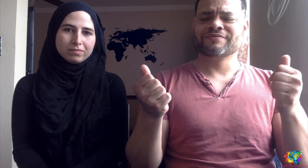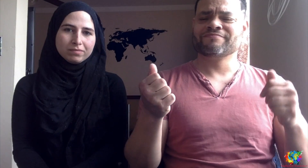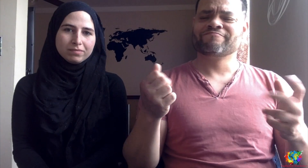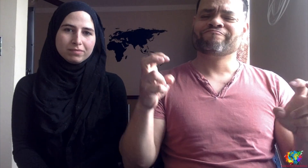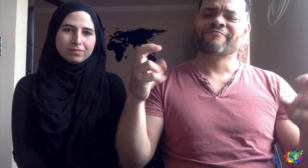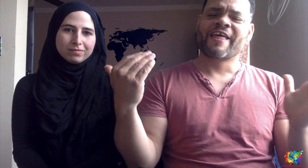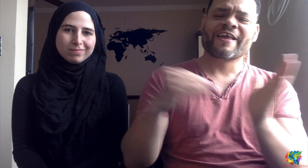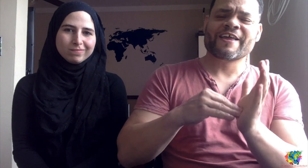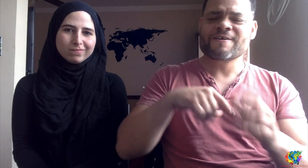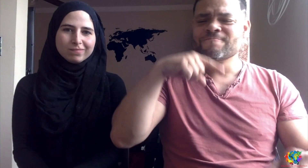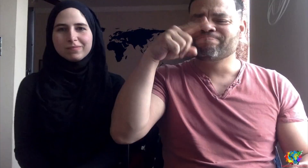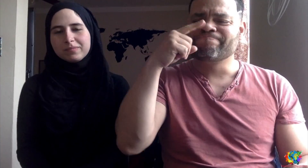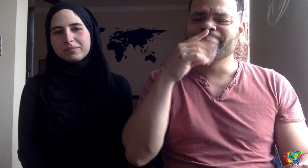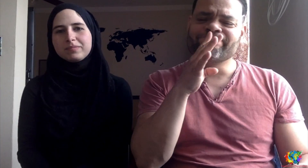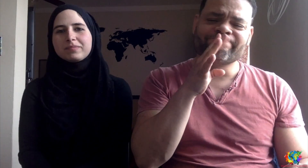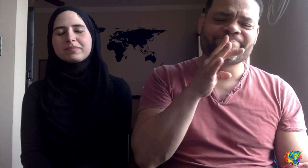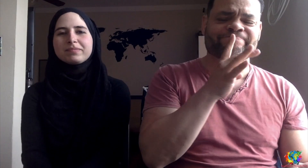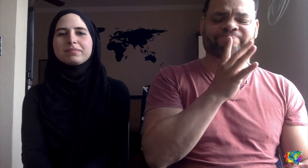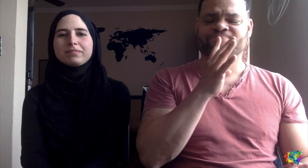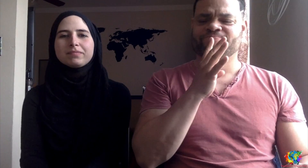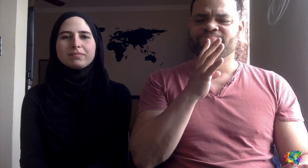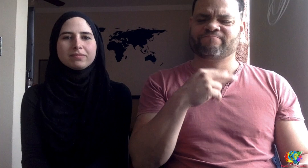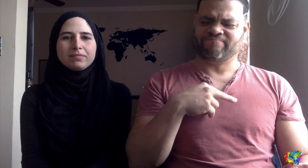"Can they be hearing again and speak?"